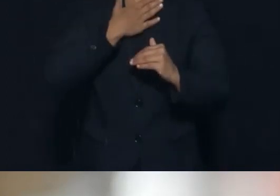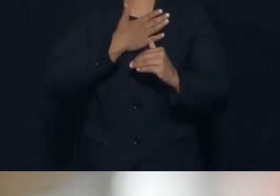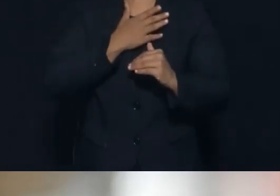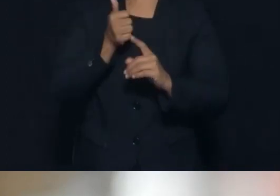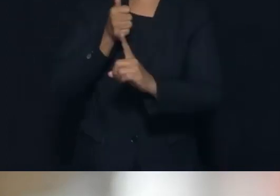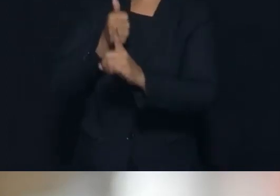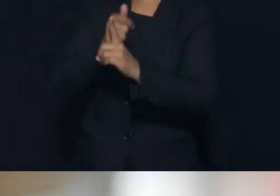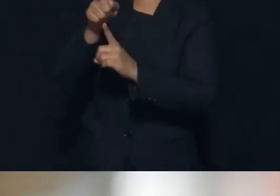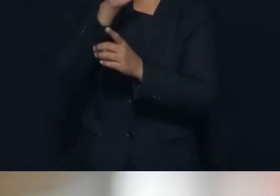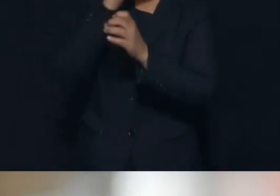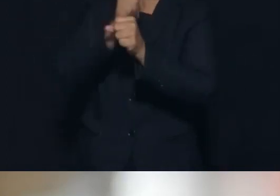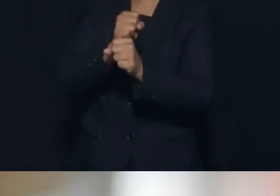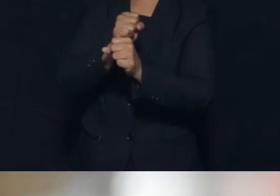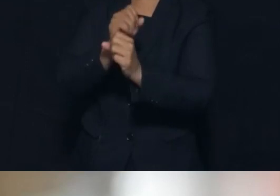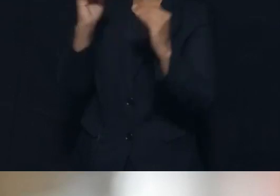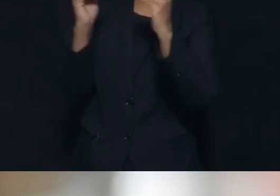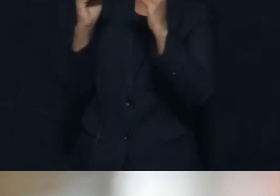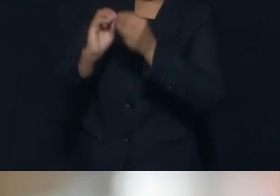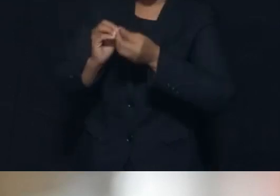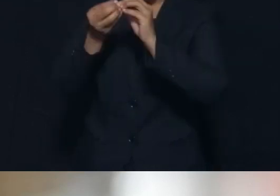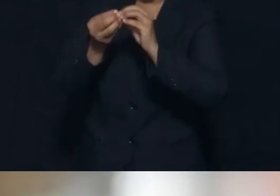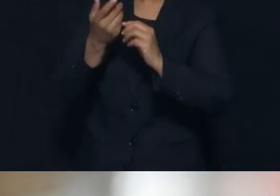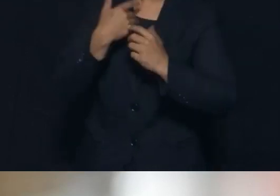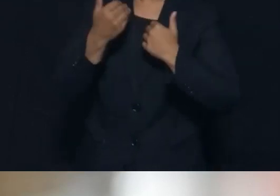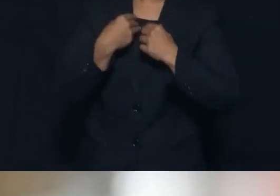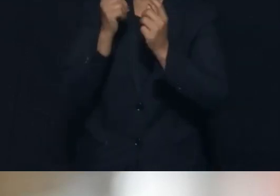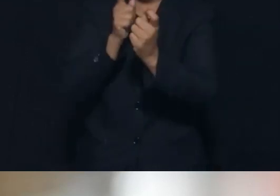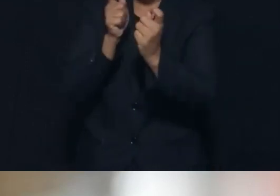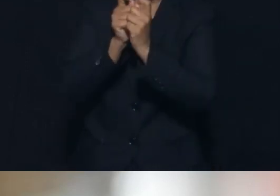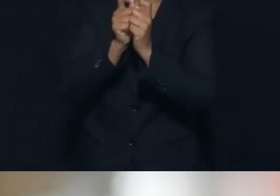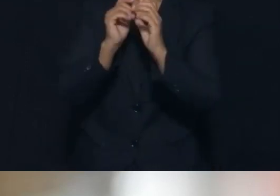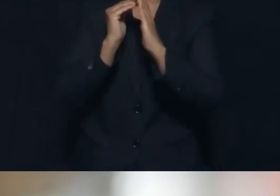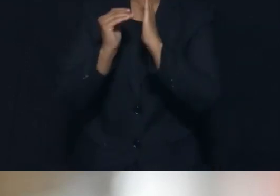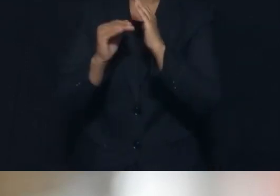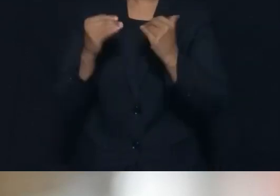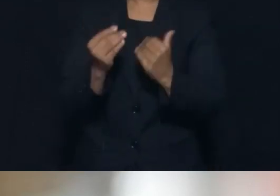Given the time, I think it is time for the audience.